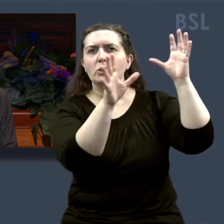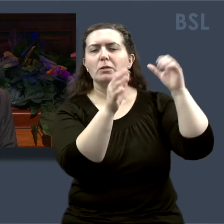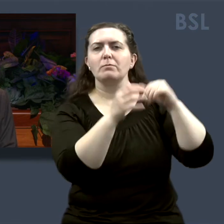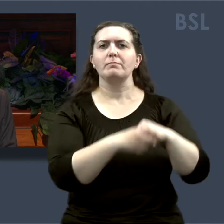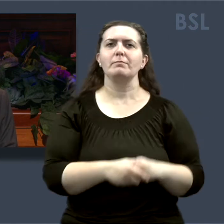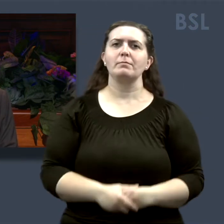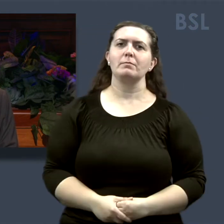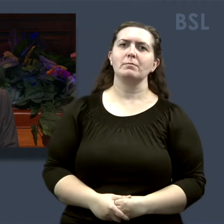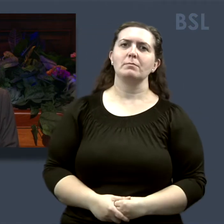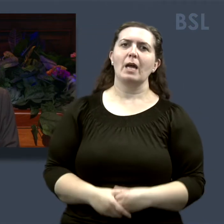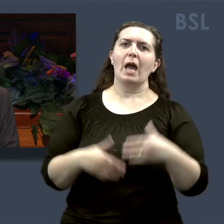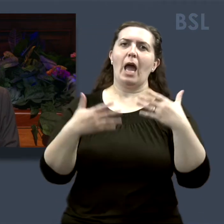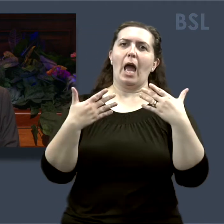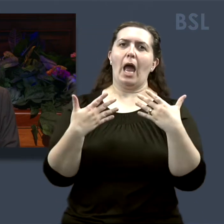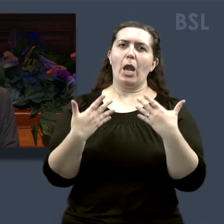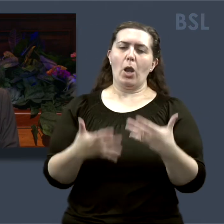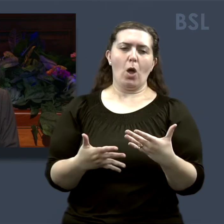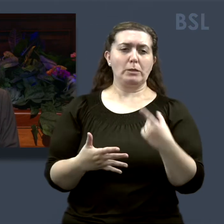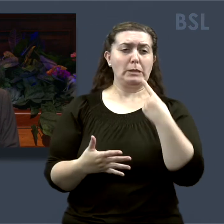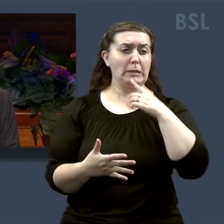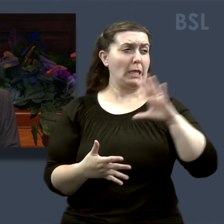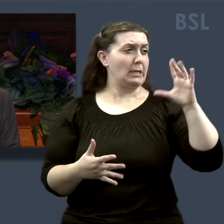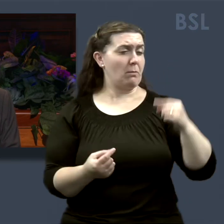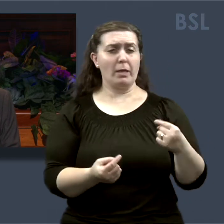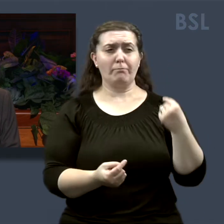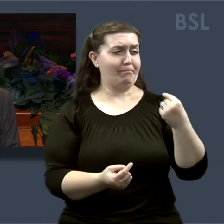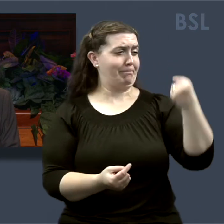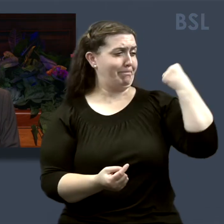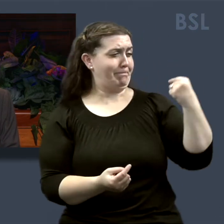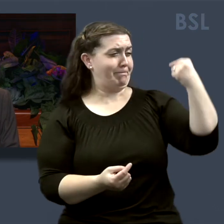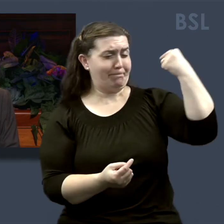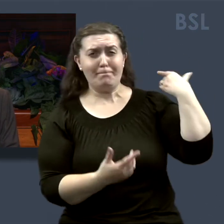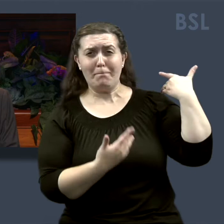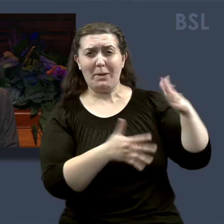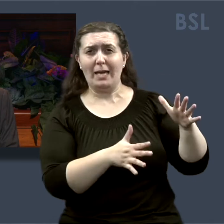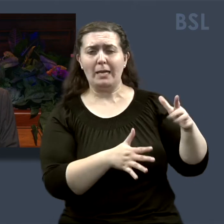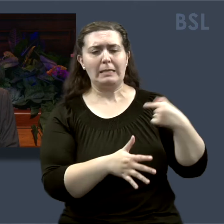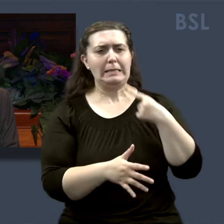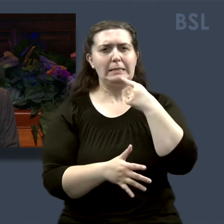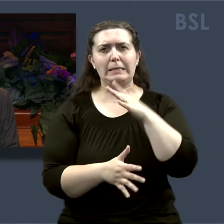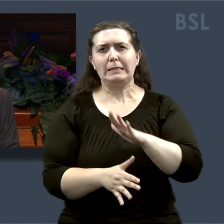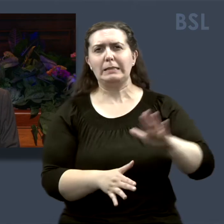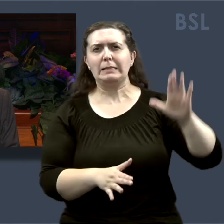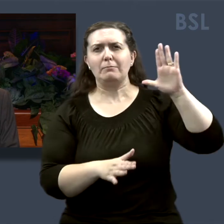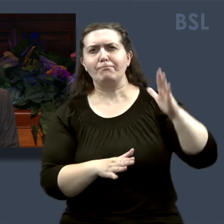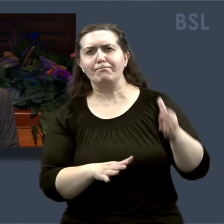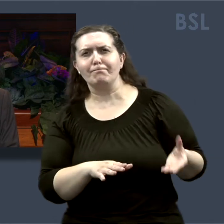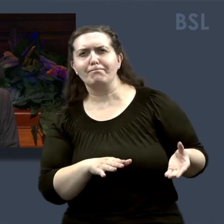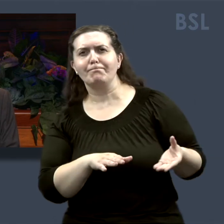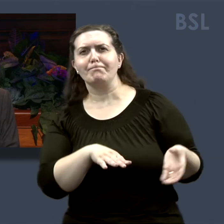“And now, after the many testimonies which have been given of him, this is the testimony, last of all,